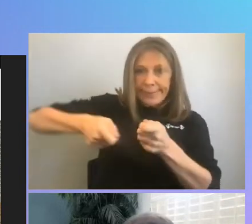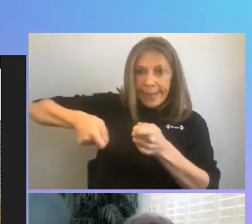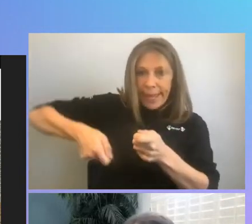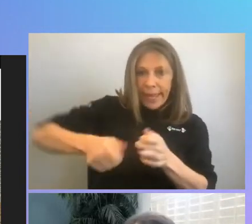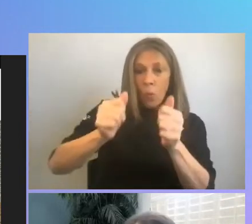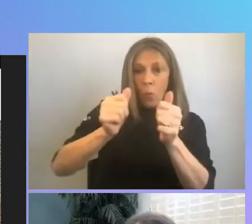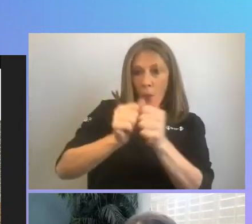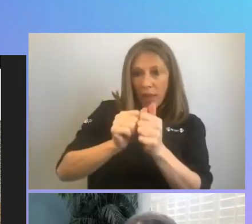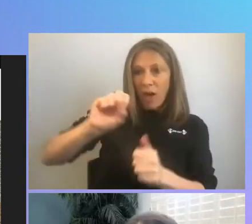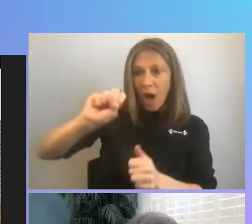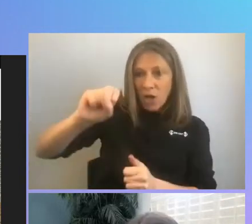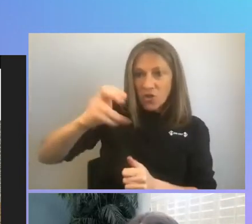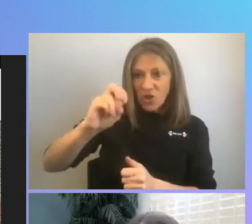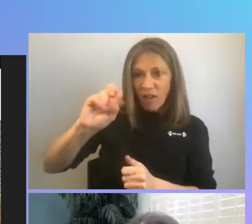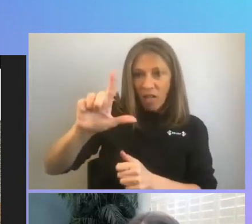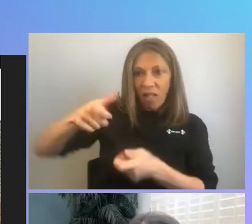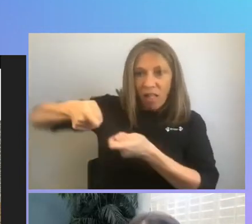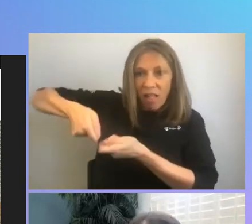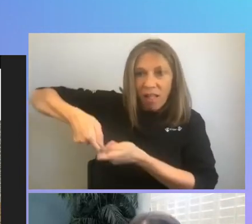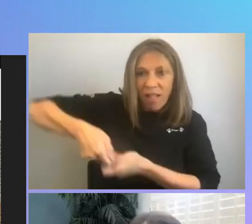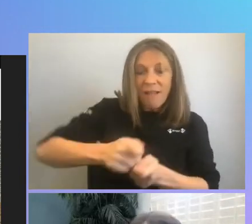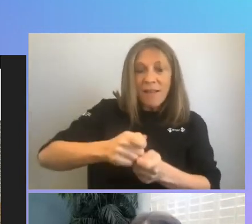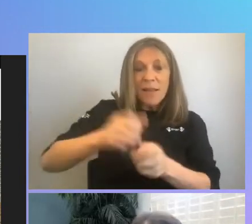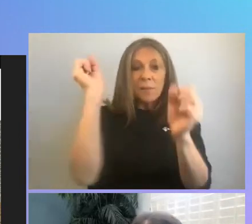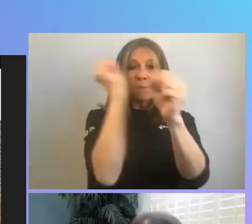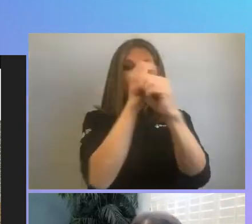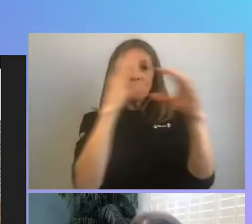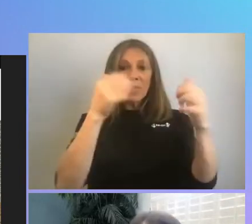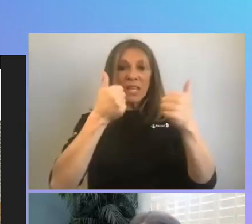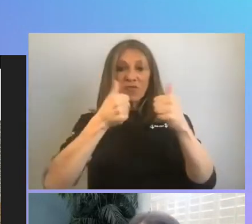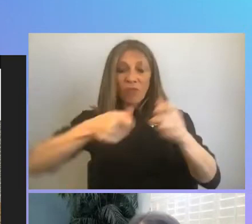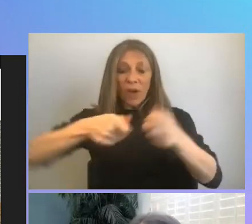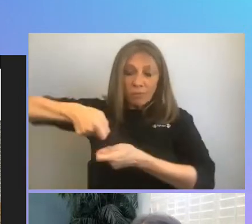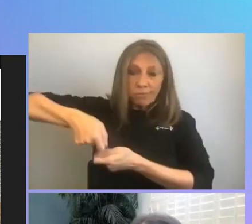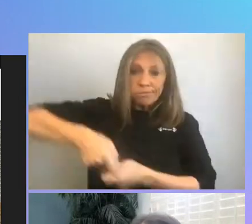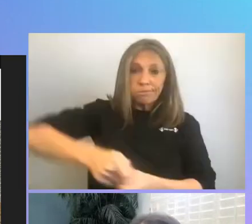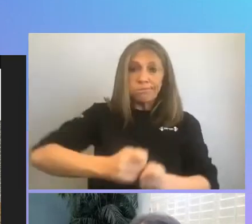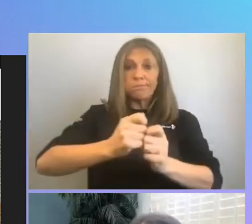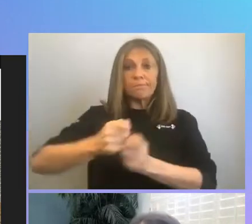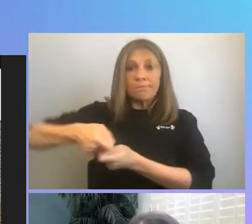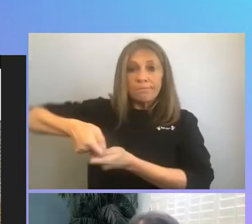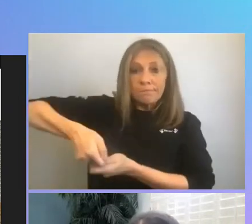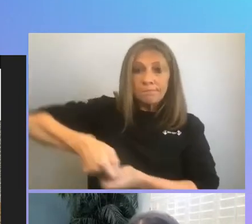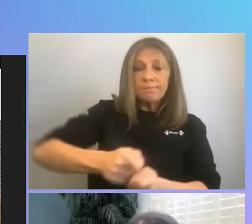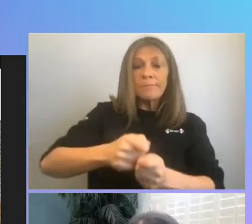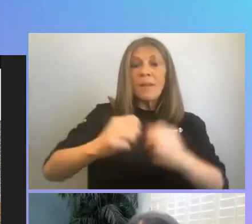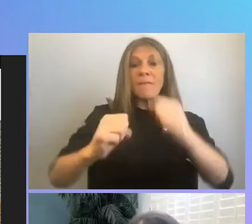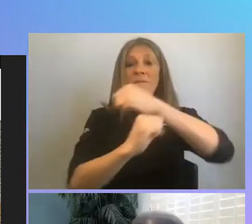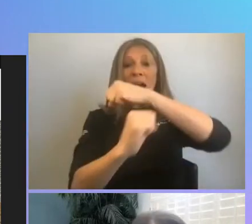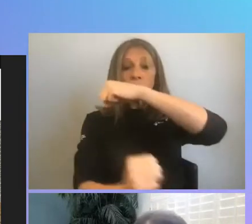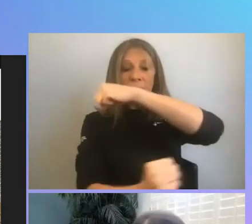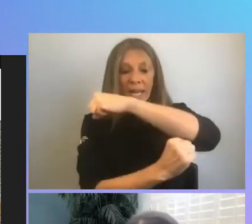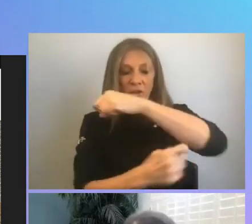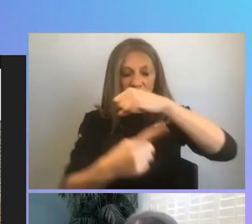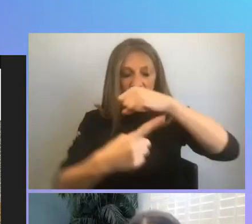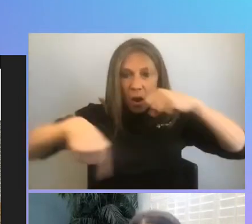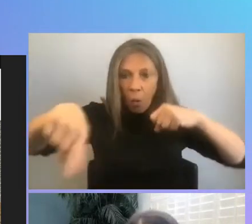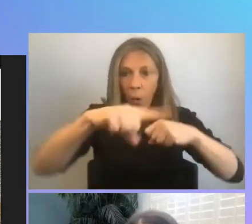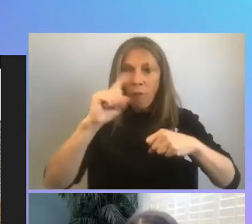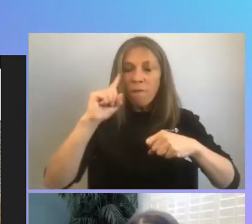imagine he's trying to dig out the foundation. Hole for a high